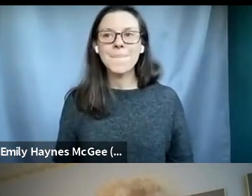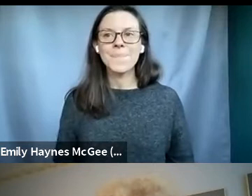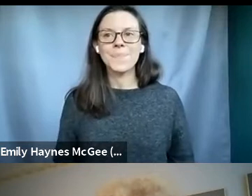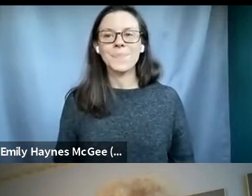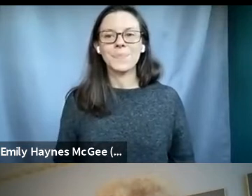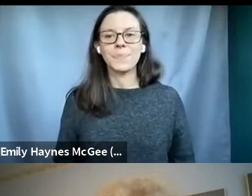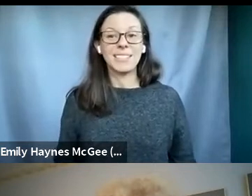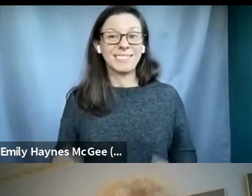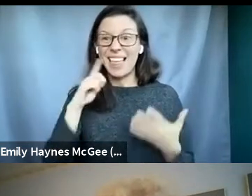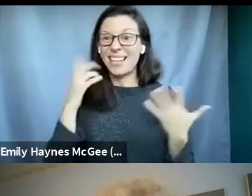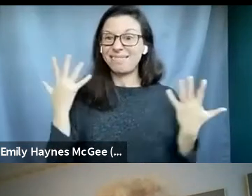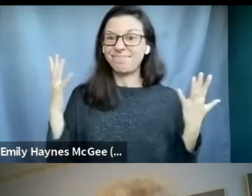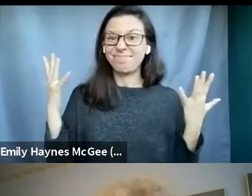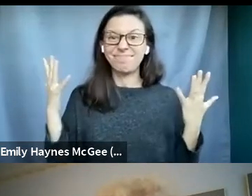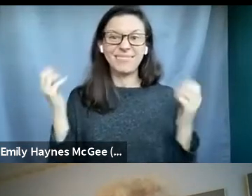I think that's everything.